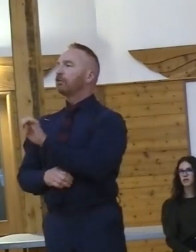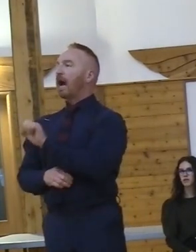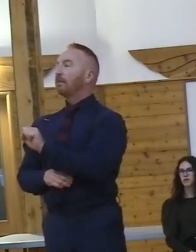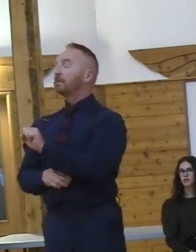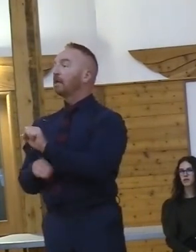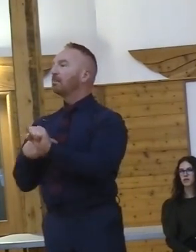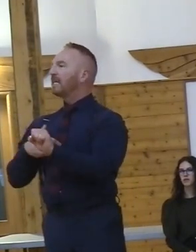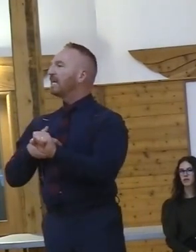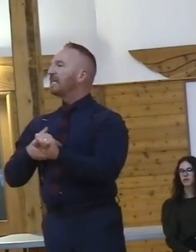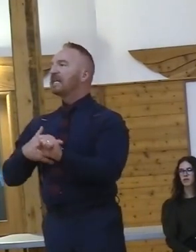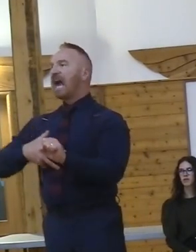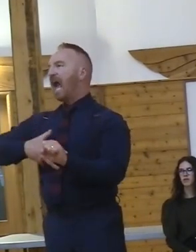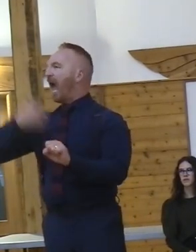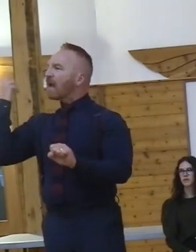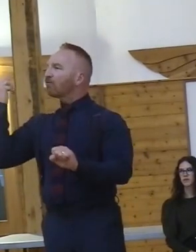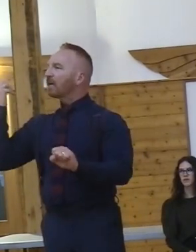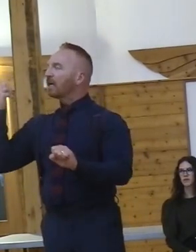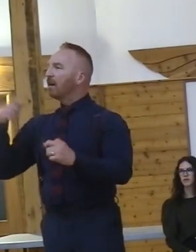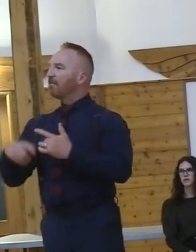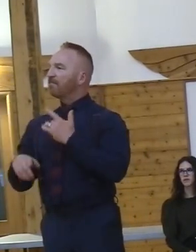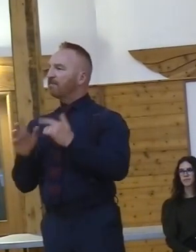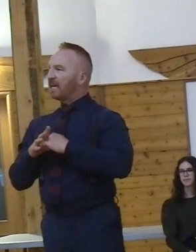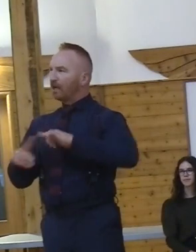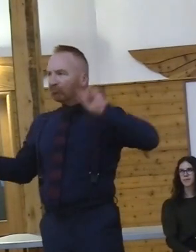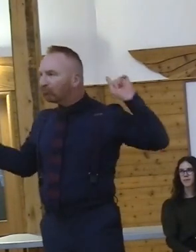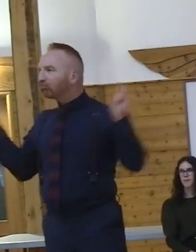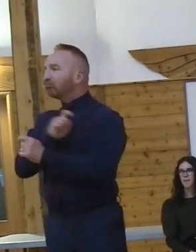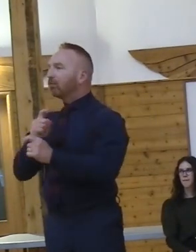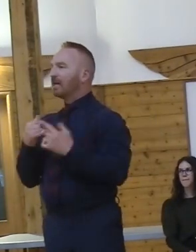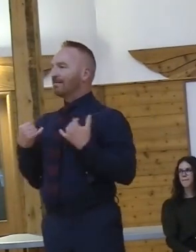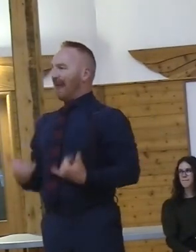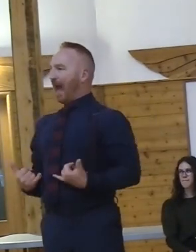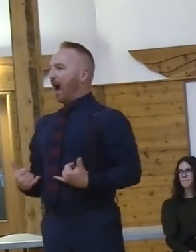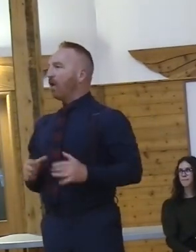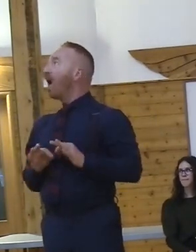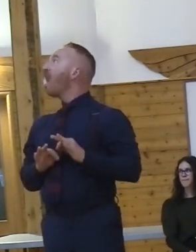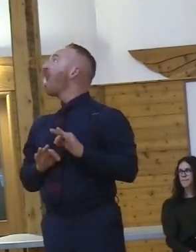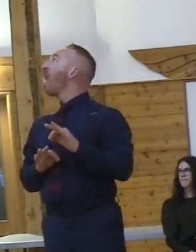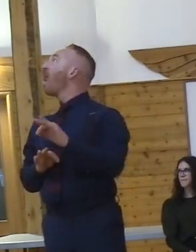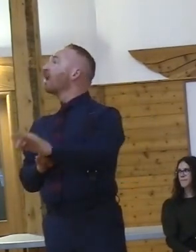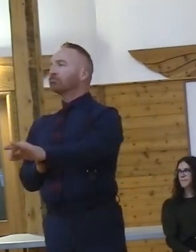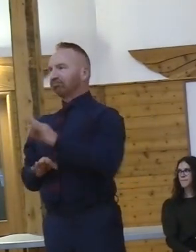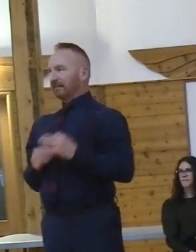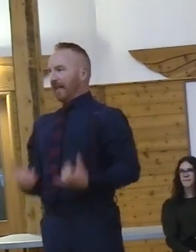I want change and I want it now and I want it under decolonial Indigenous leadership.